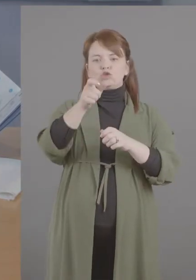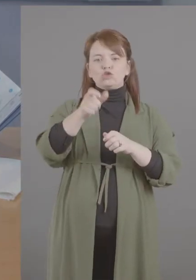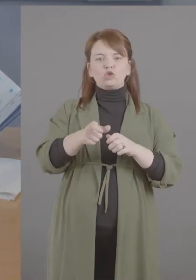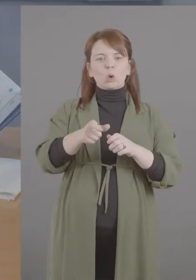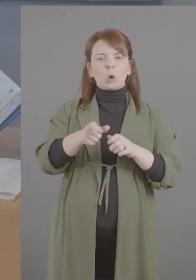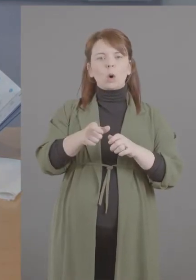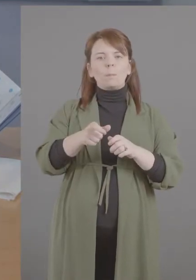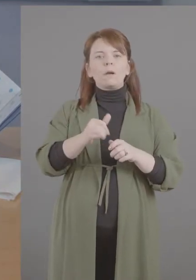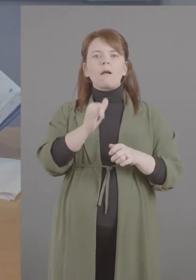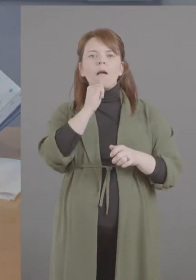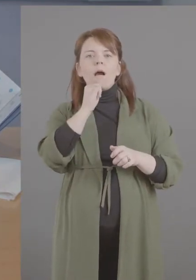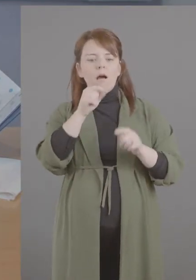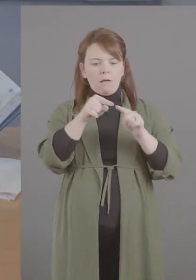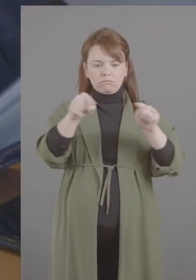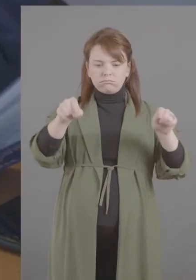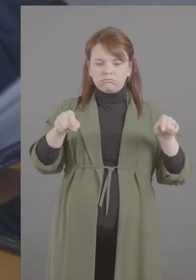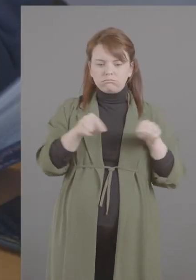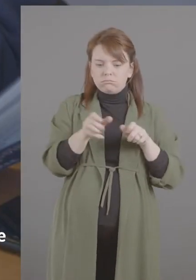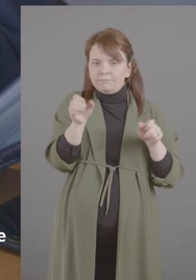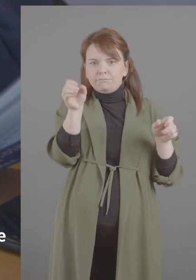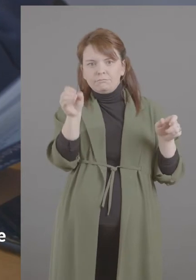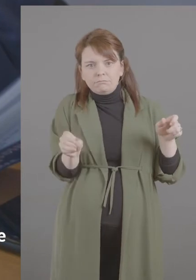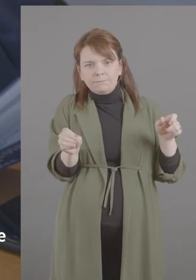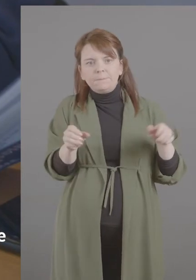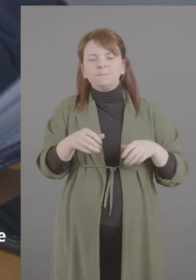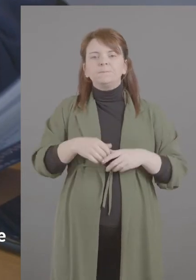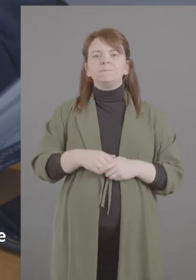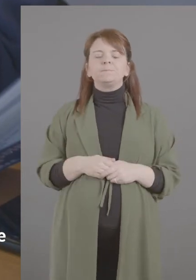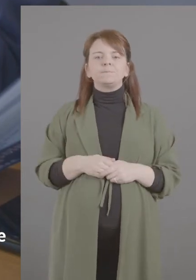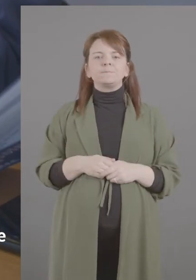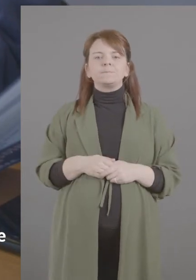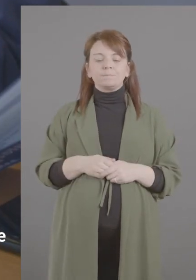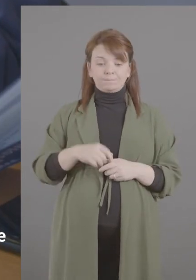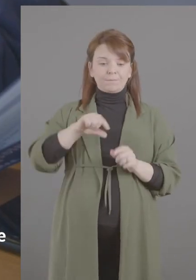Put the extraction tube into the cardboard vial holder, twist the